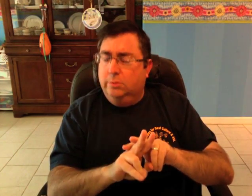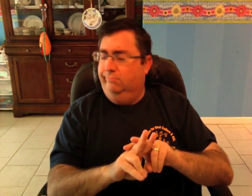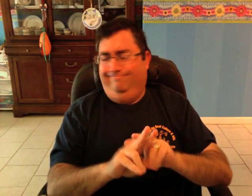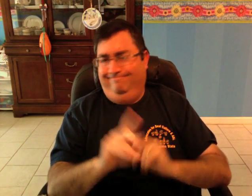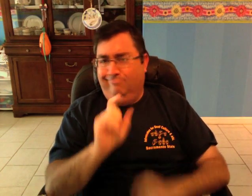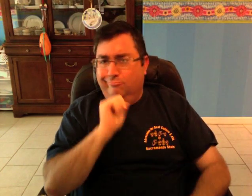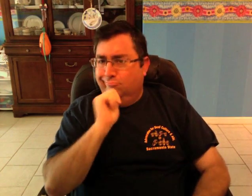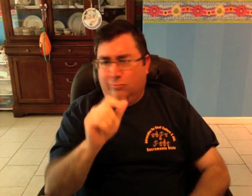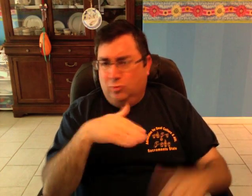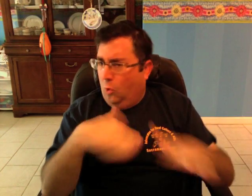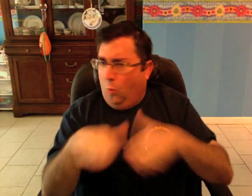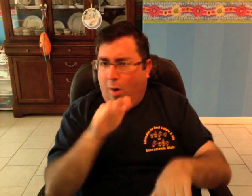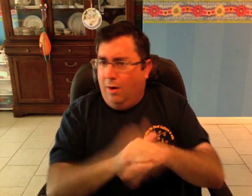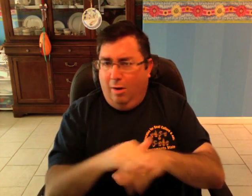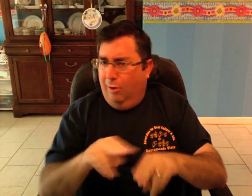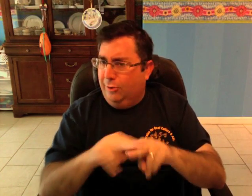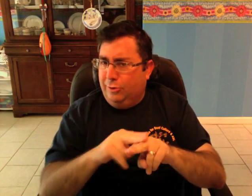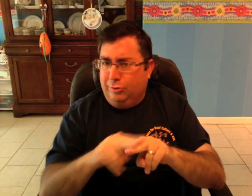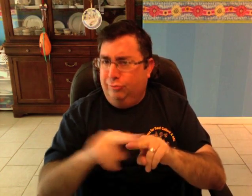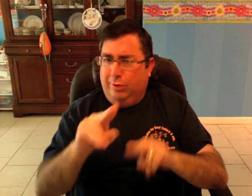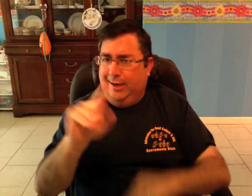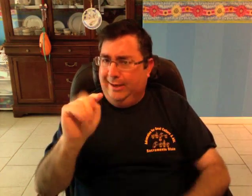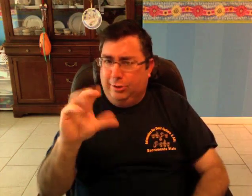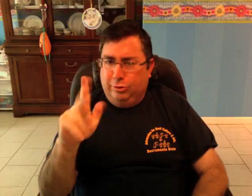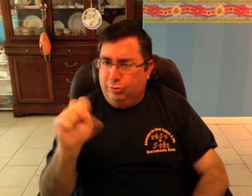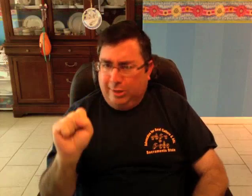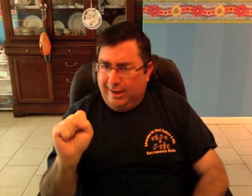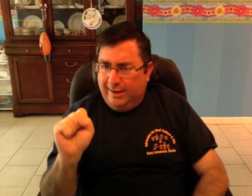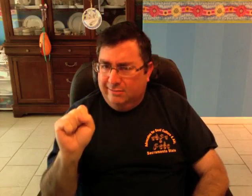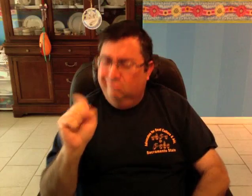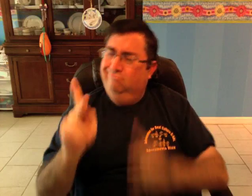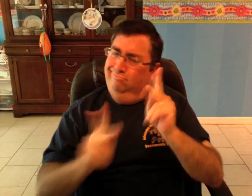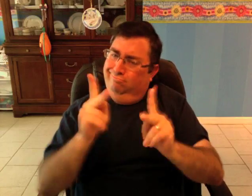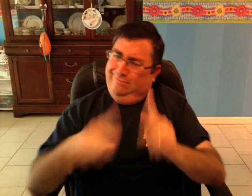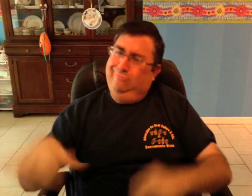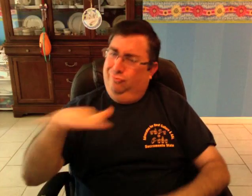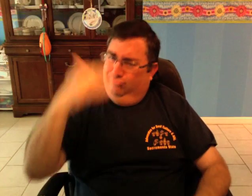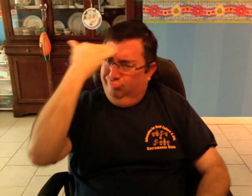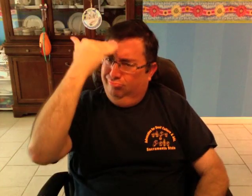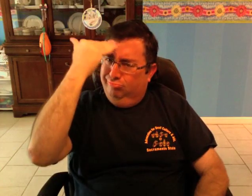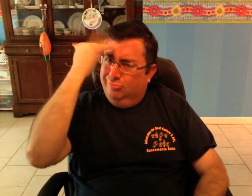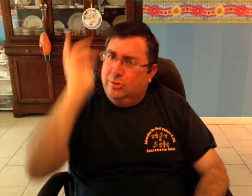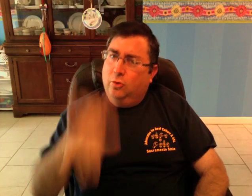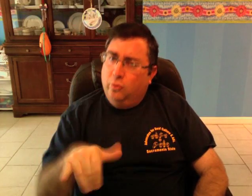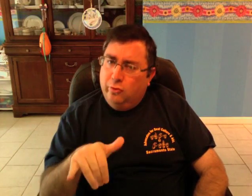You don't walk on train tracks! People KNOW that!